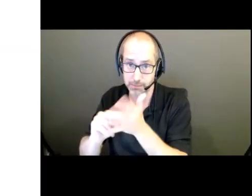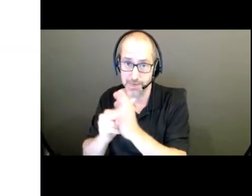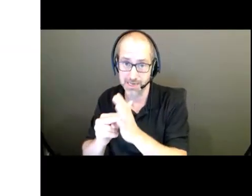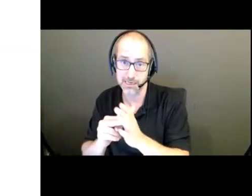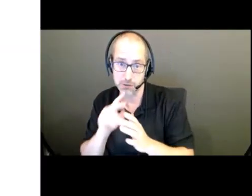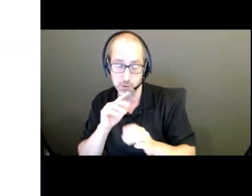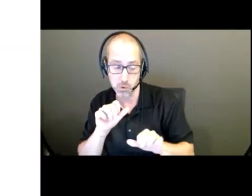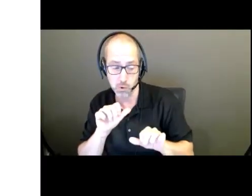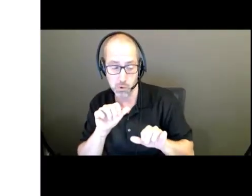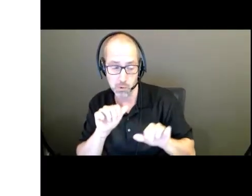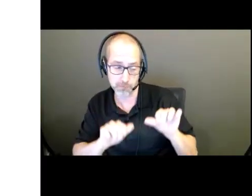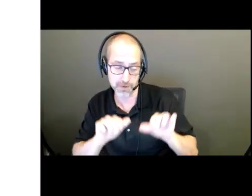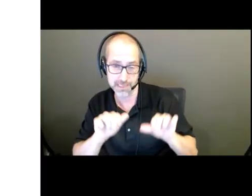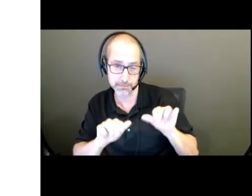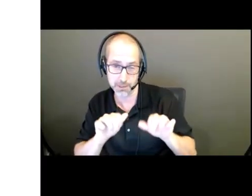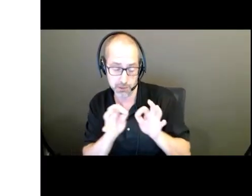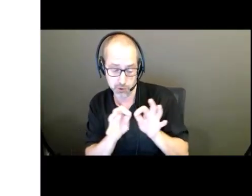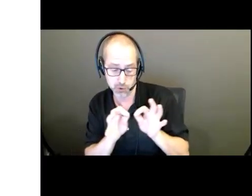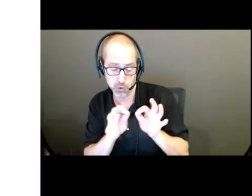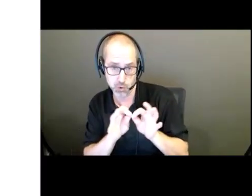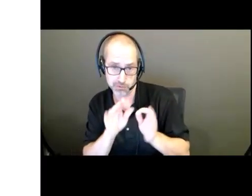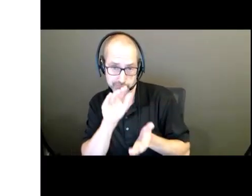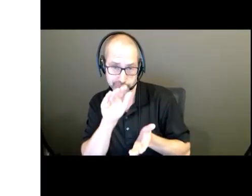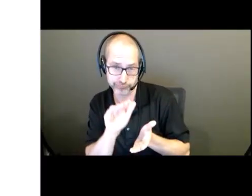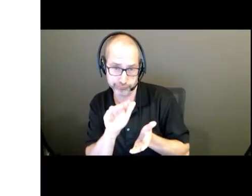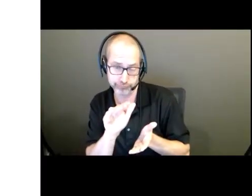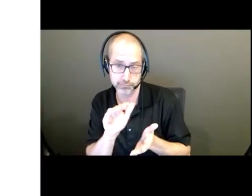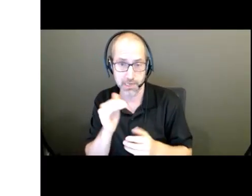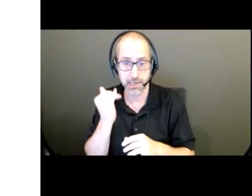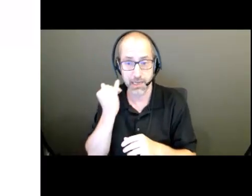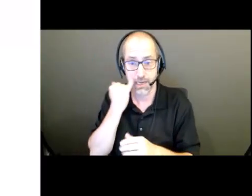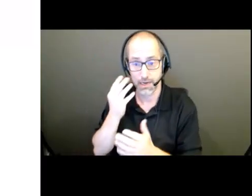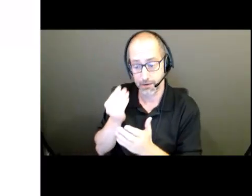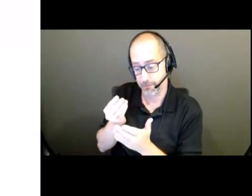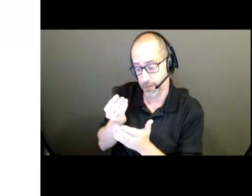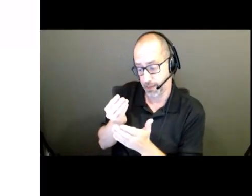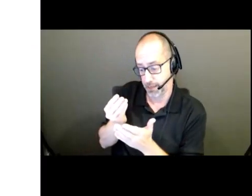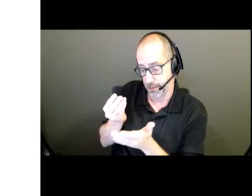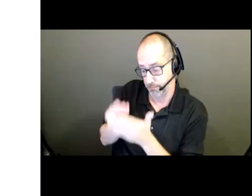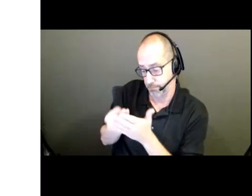Since a budget that indicates an International Residency grant greater than